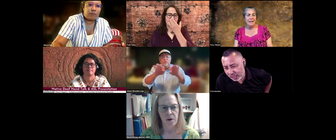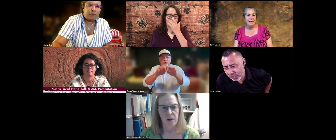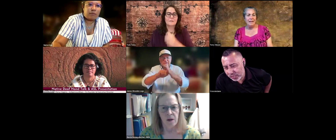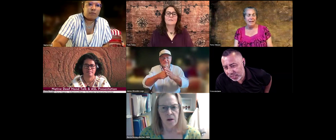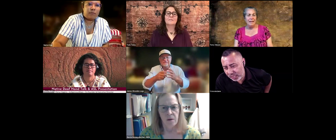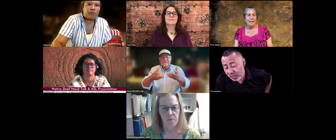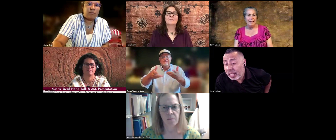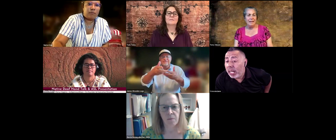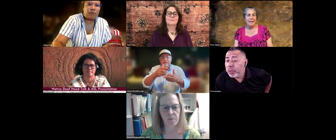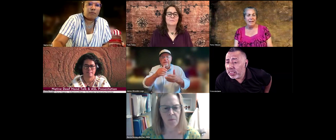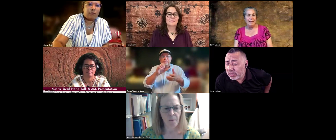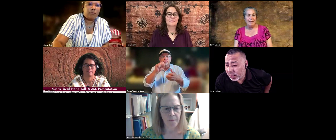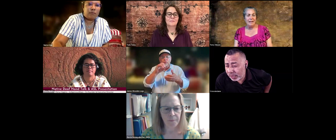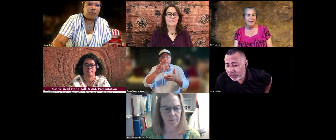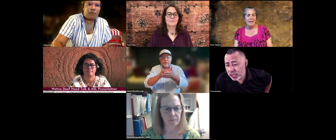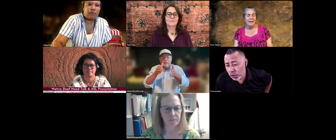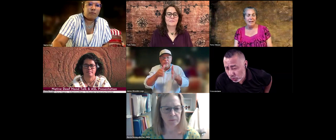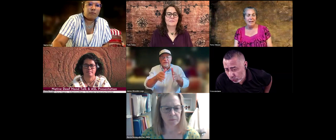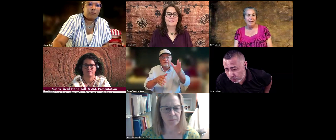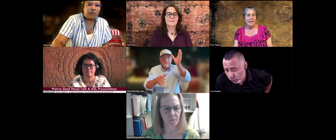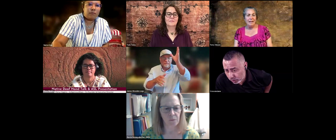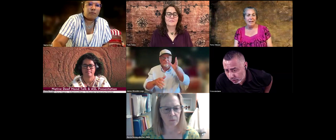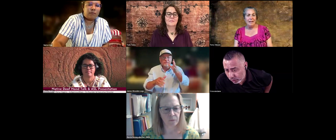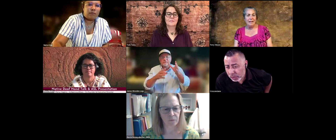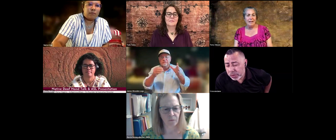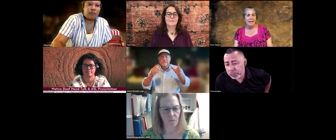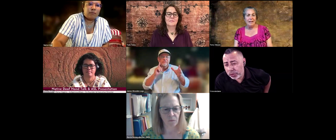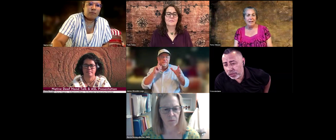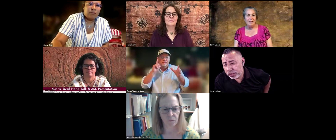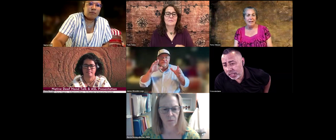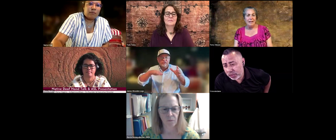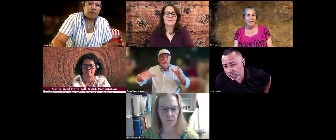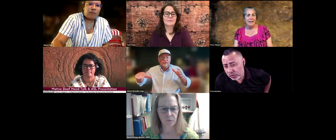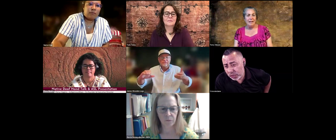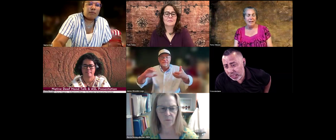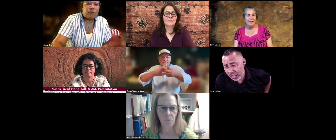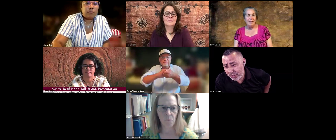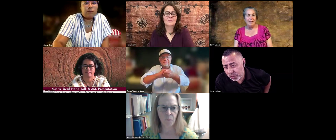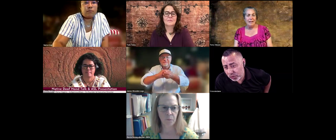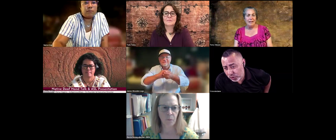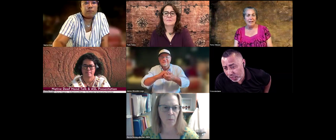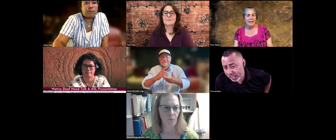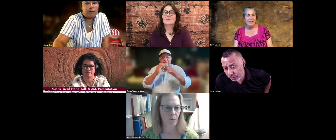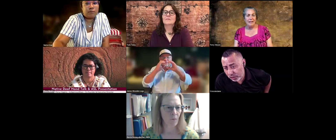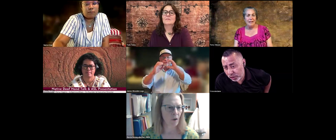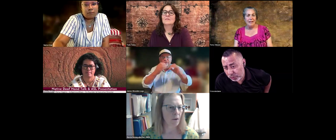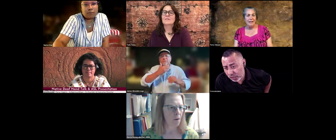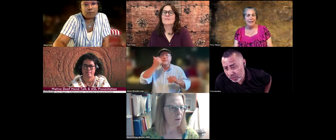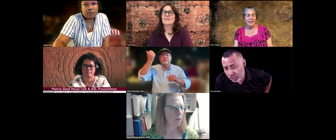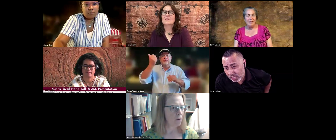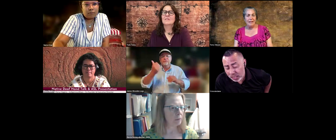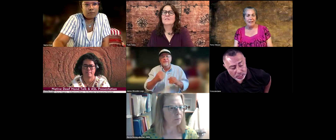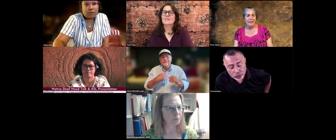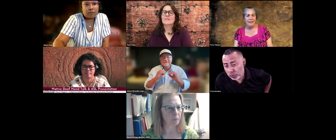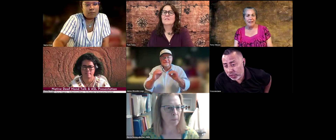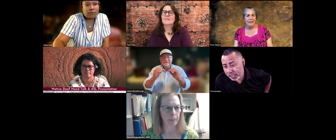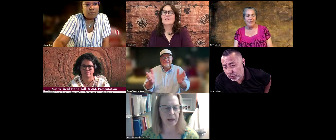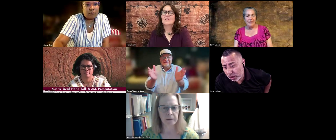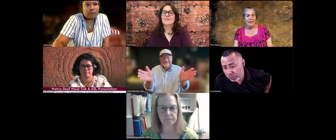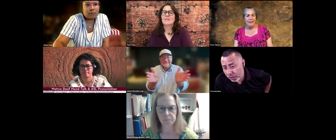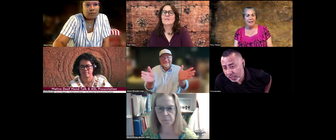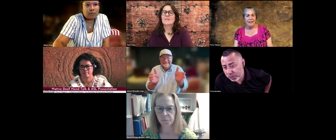Indian sign language is key. American Sign Language is also important. But both of those languages will allow them to socialize within their communities.